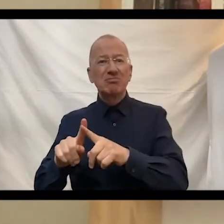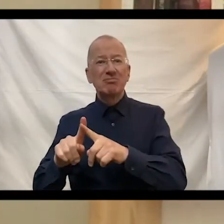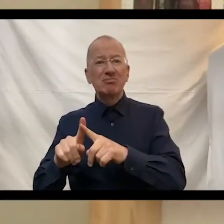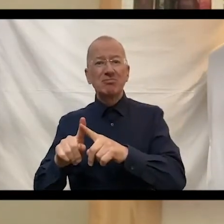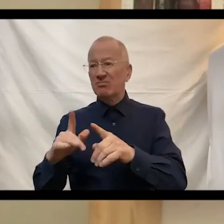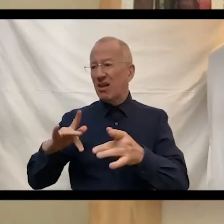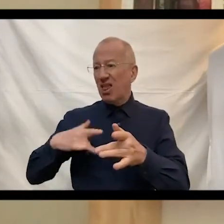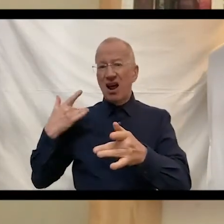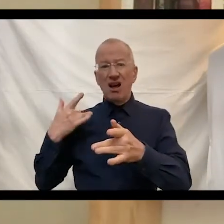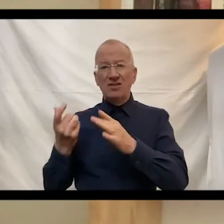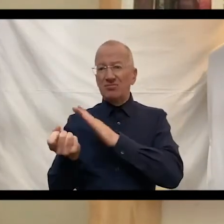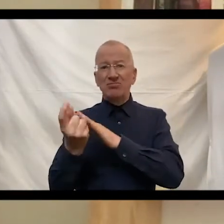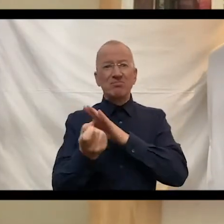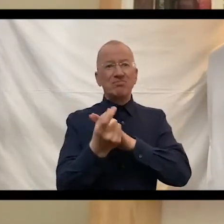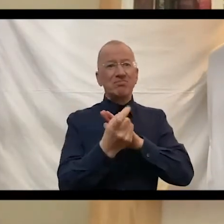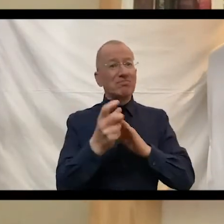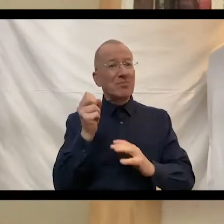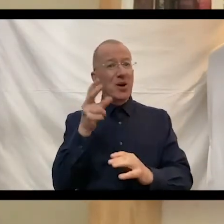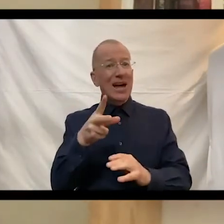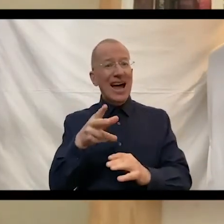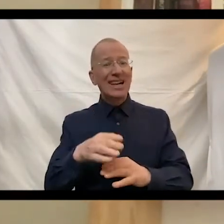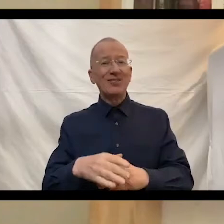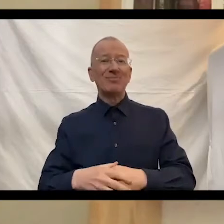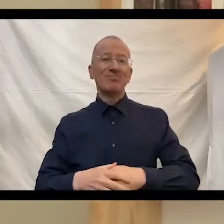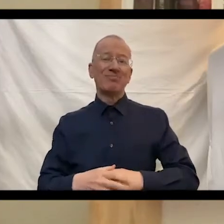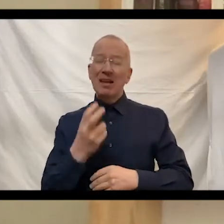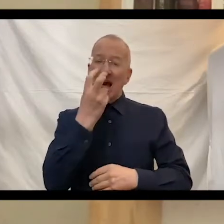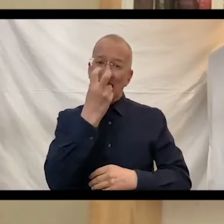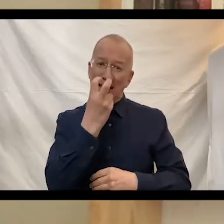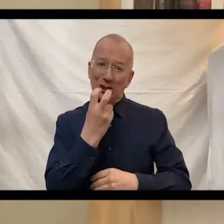lives lived. Ok. 'Ageing'